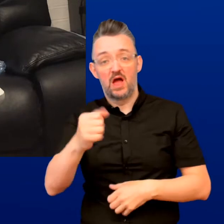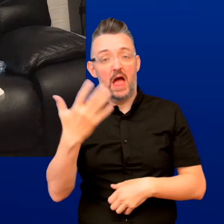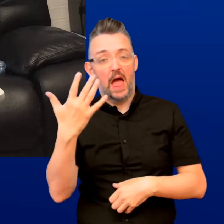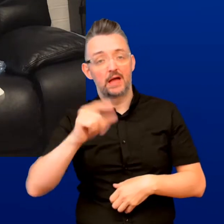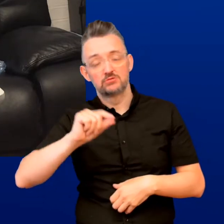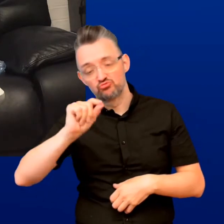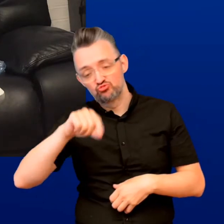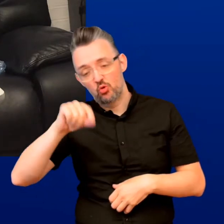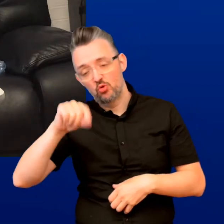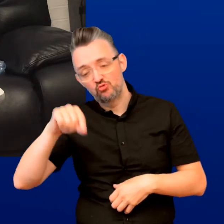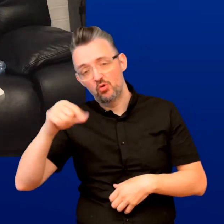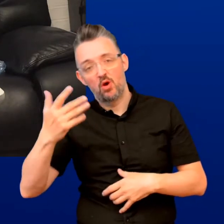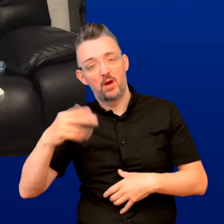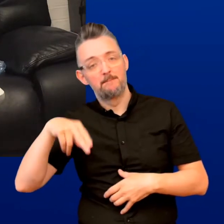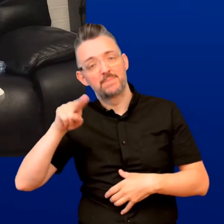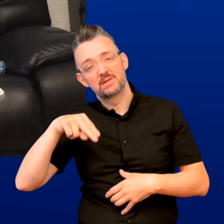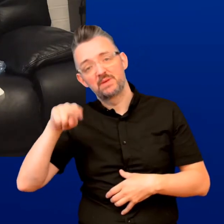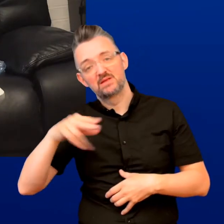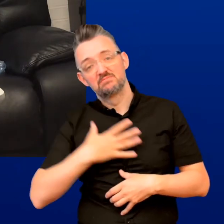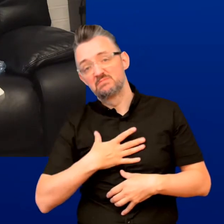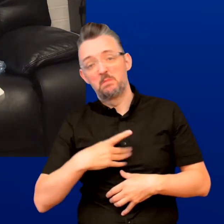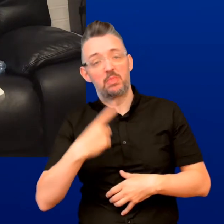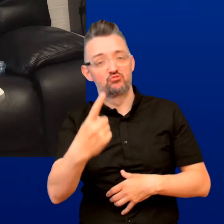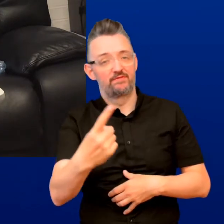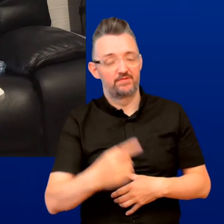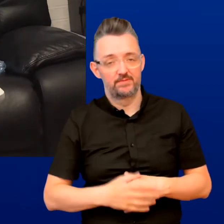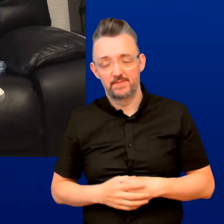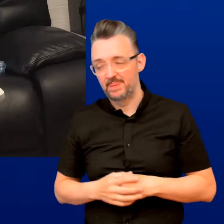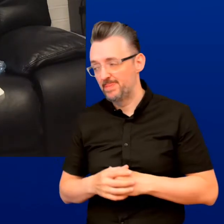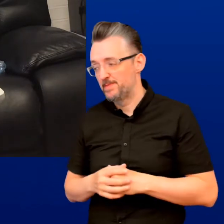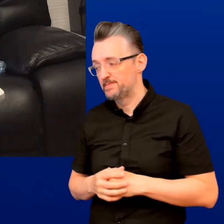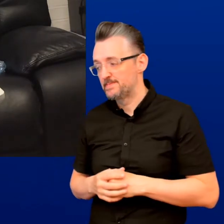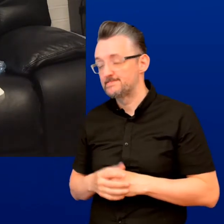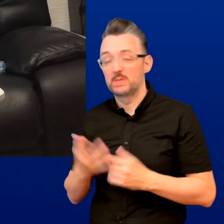freehand painting. Now given that all of us have got some kind